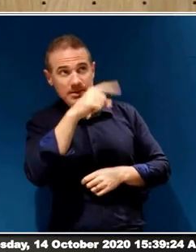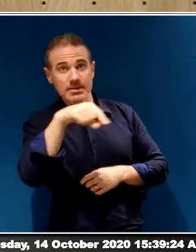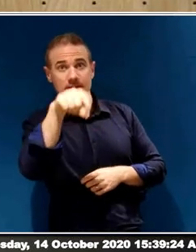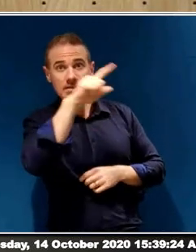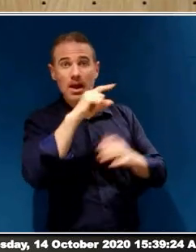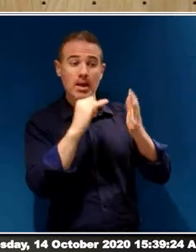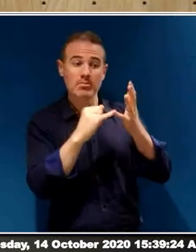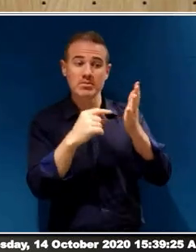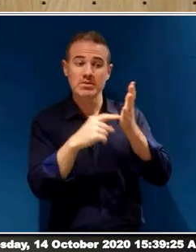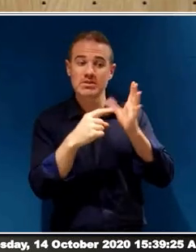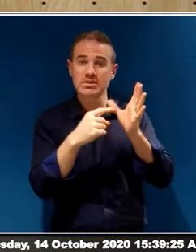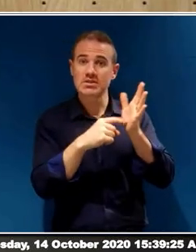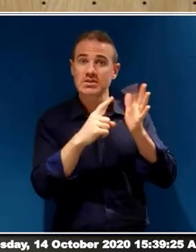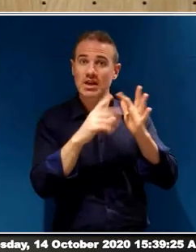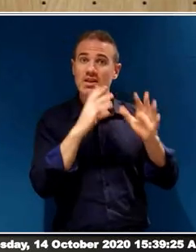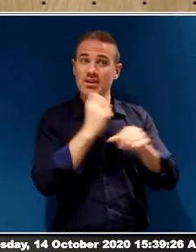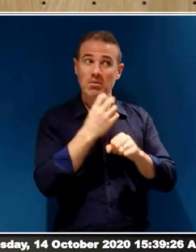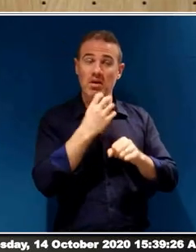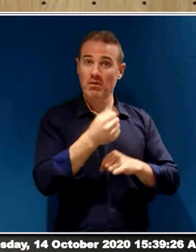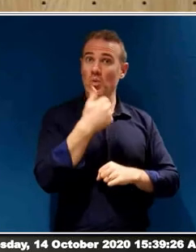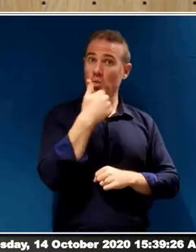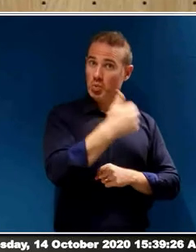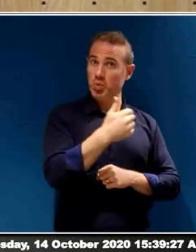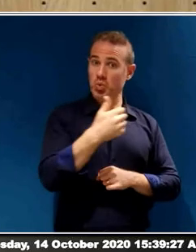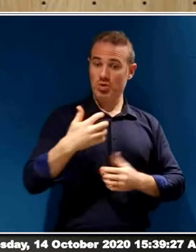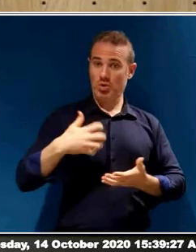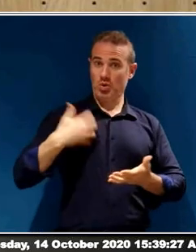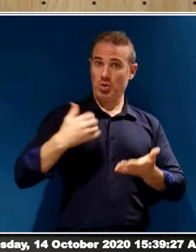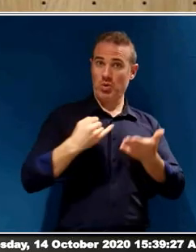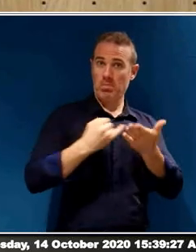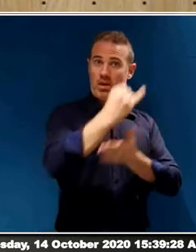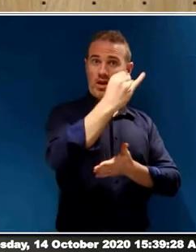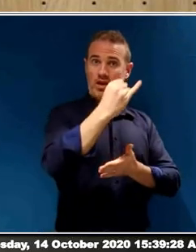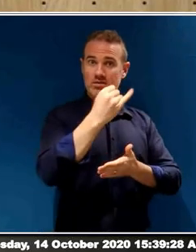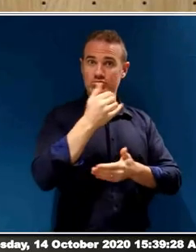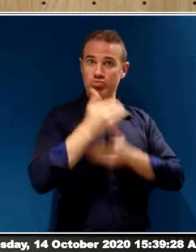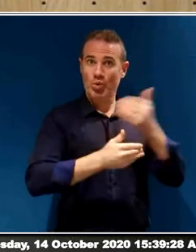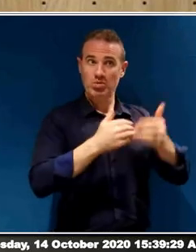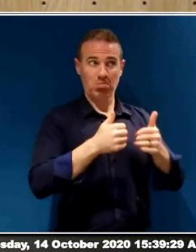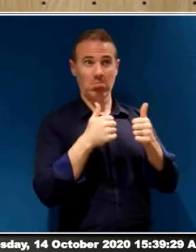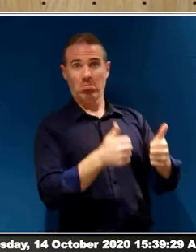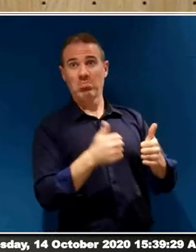some families report success in being able to use those mechanisms to resolve